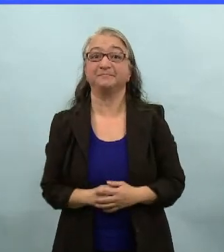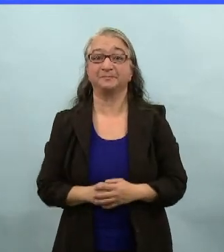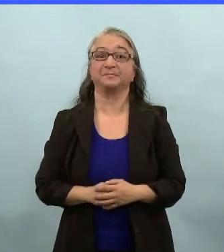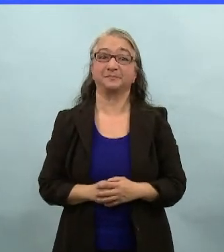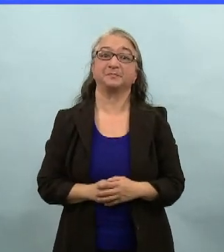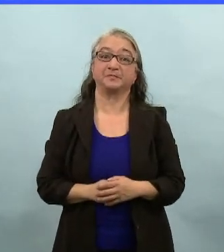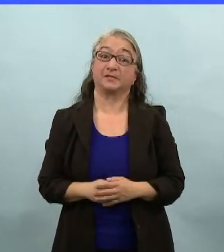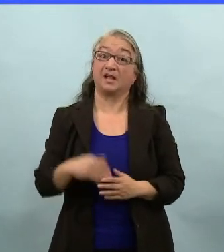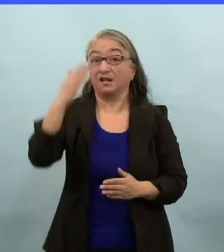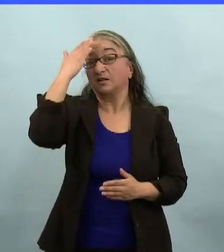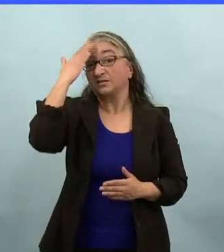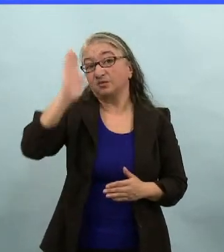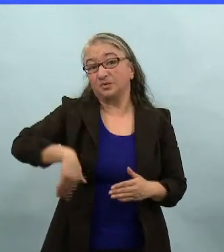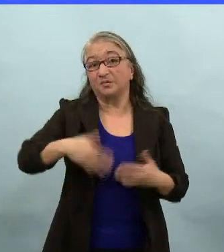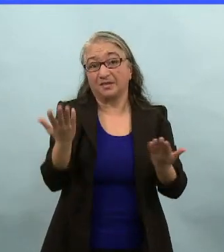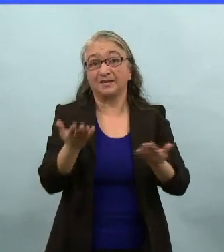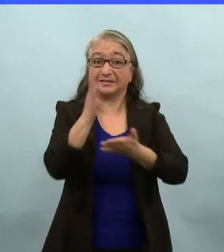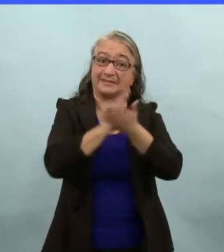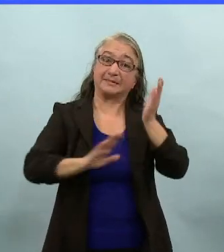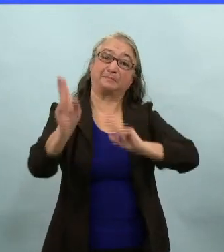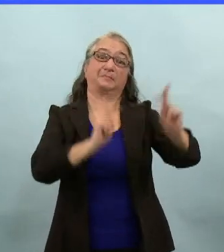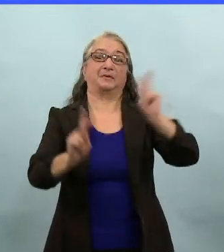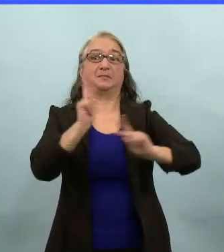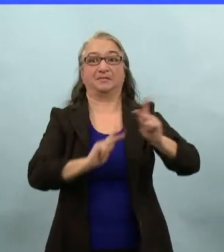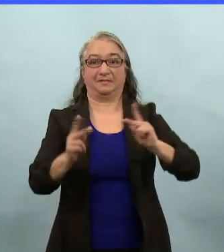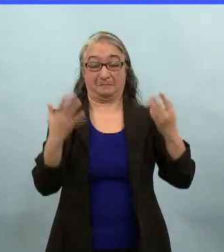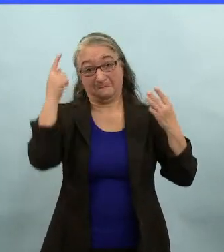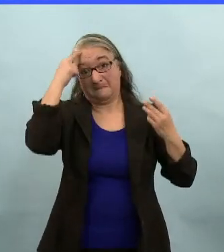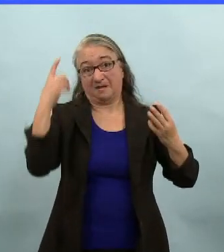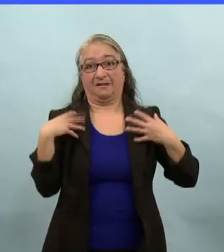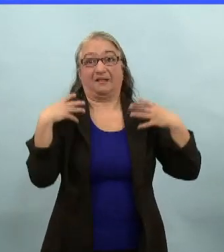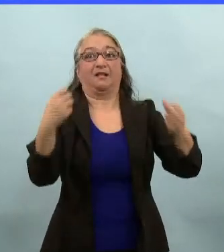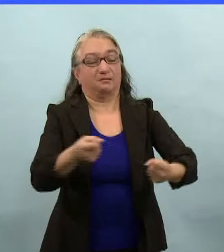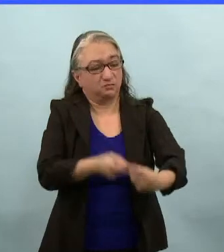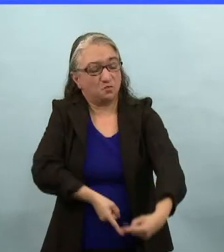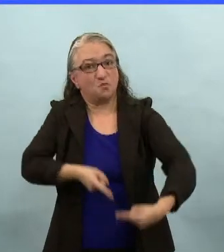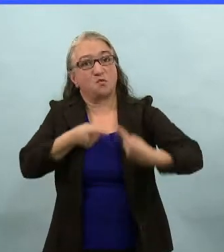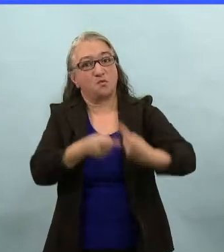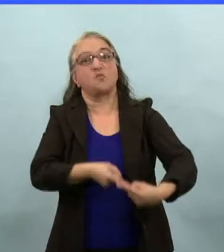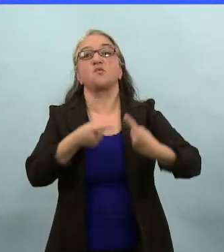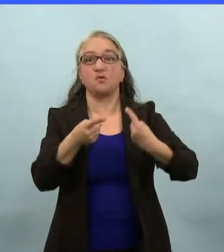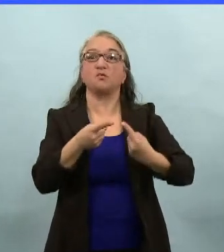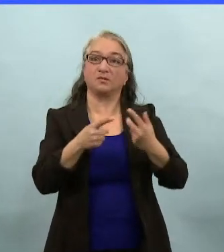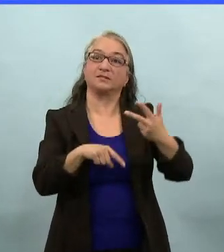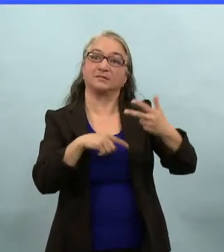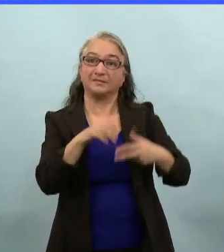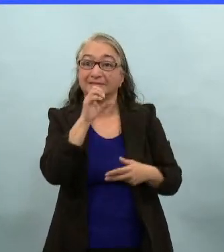people are suffering from mental health issues we know that our seniors are are living in isolation